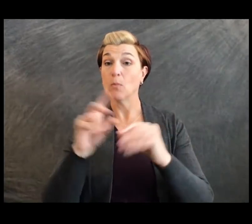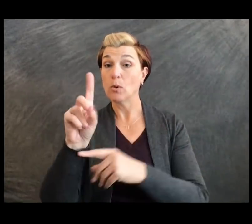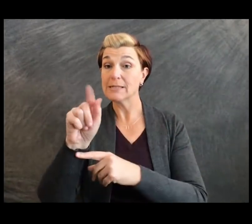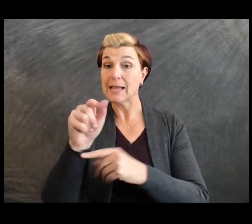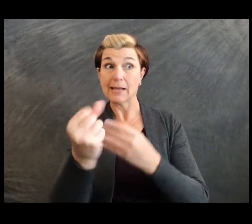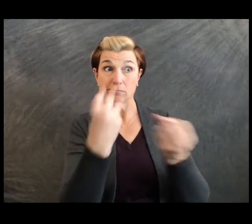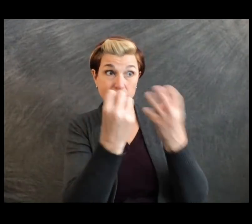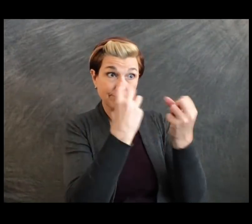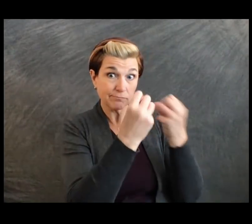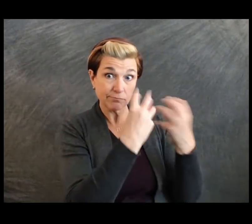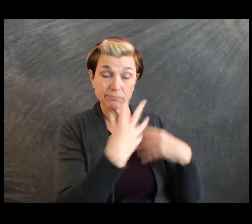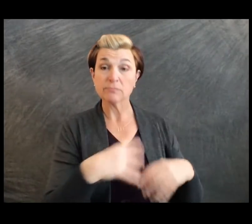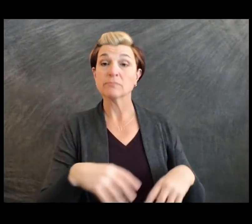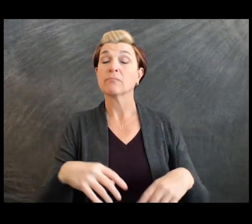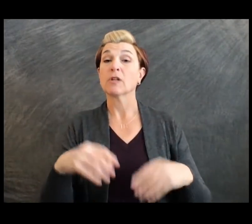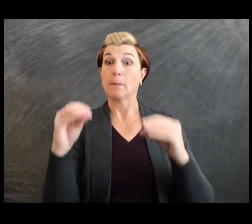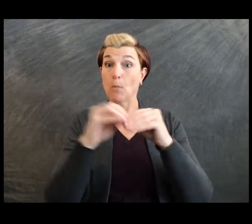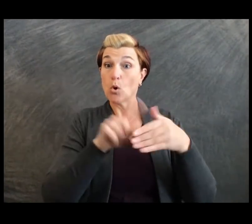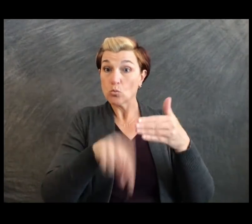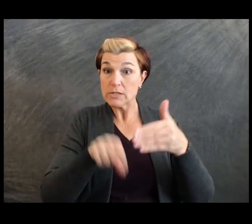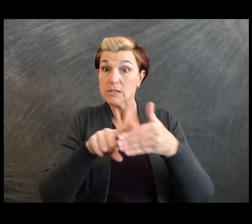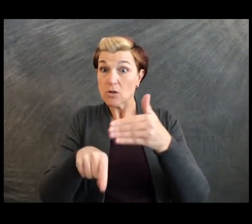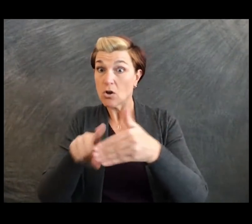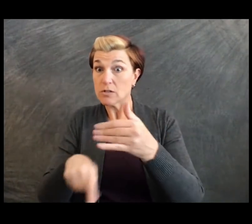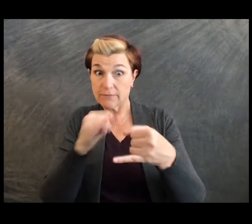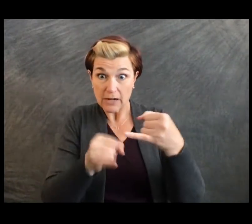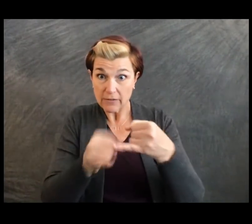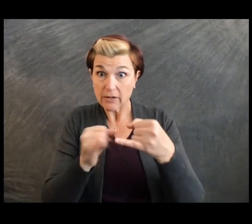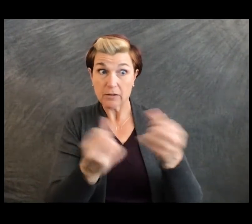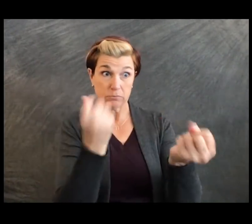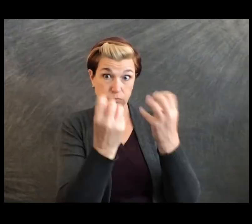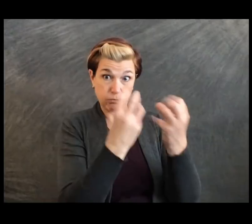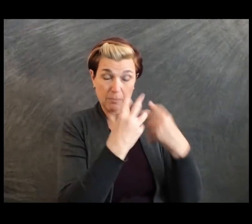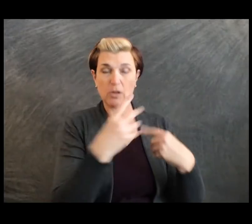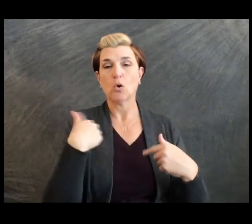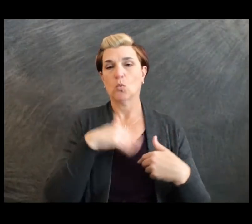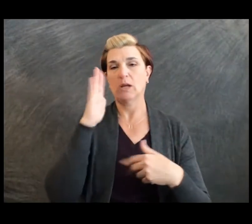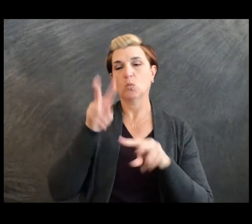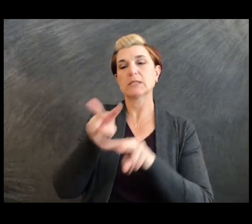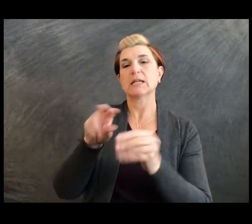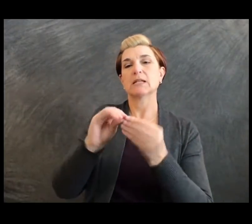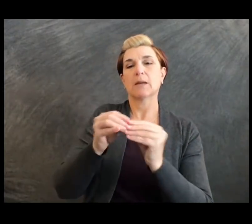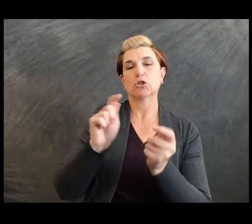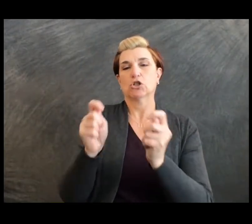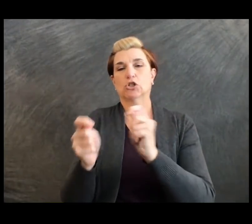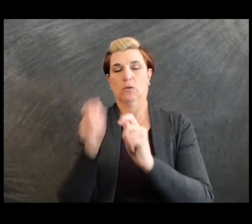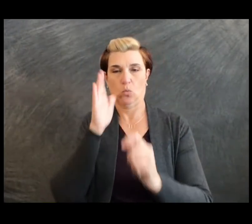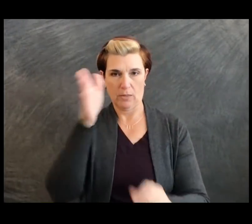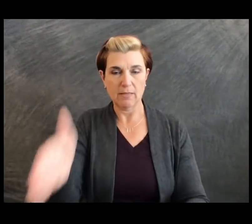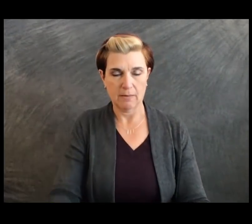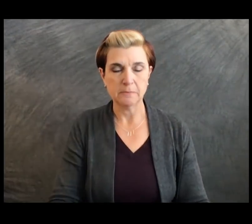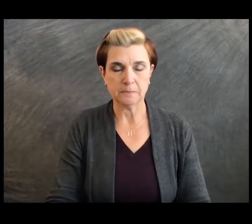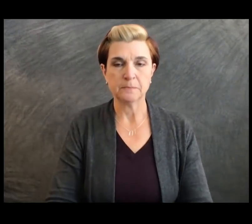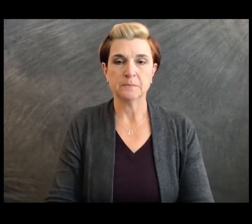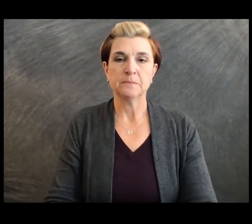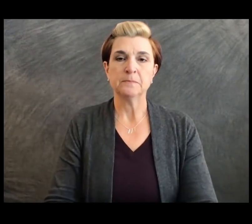availability of tests and the throughput of those tests thank you very much mr.